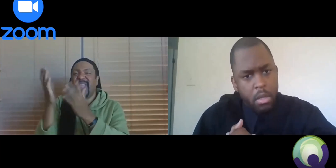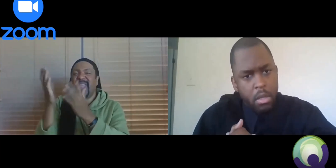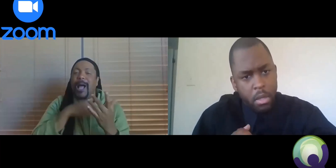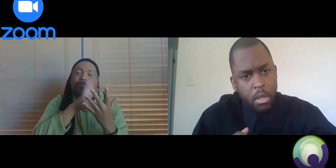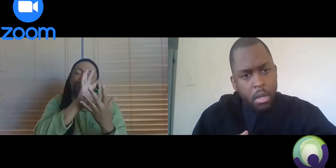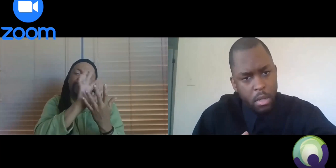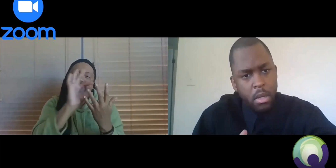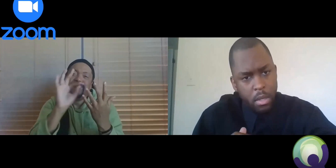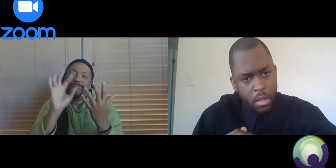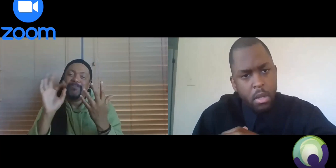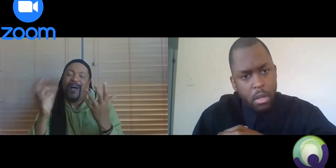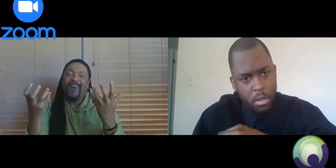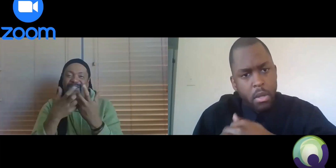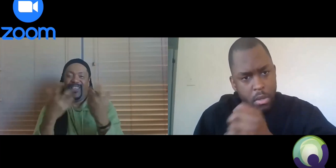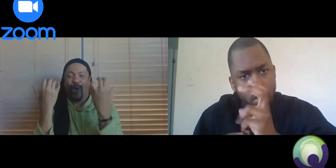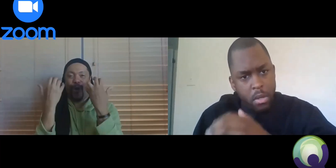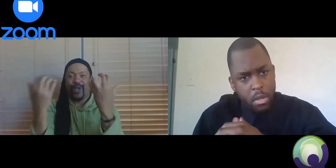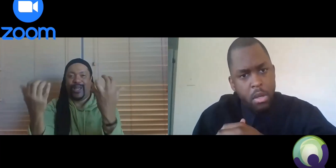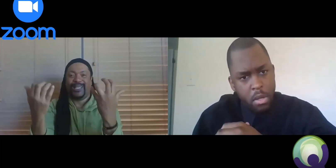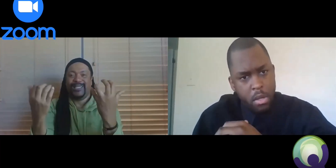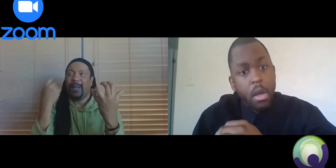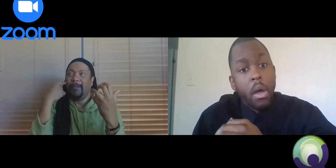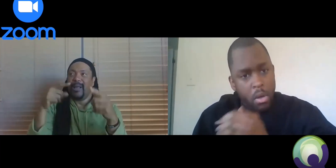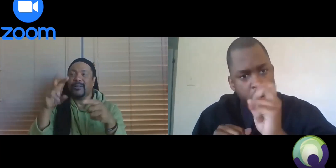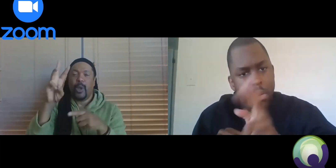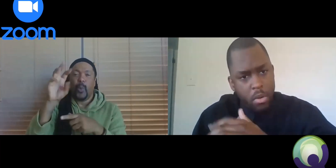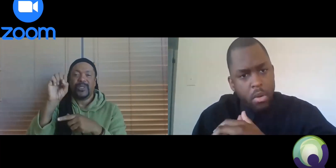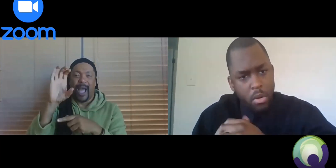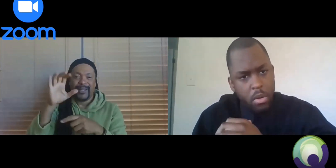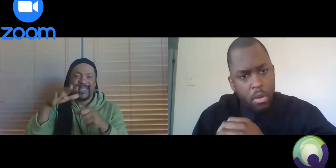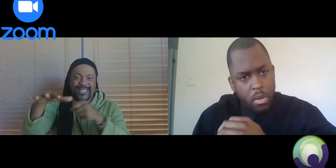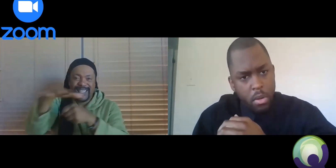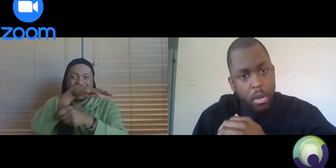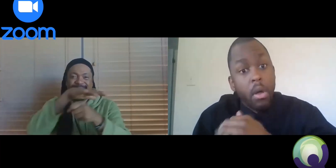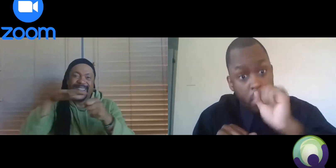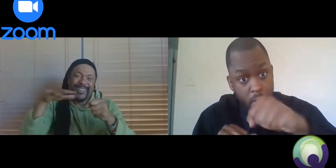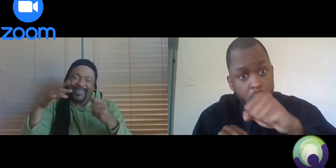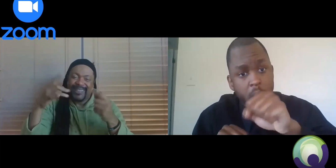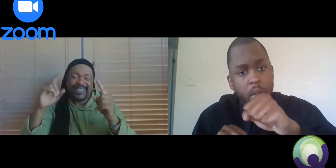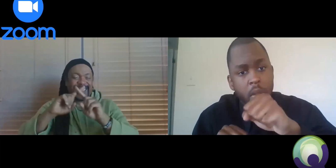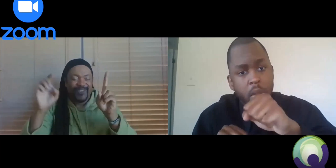I made selections from my performances to fit the audience because Wisconsin - the area here